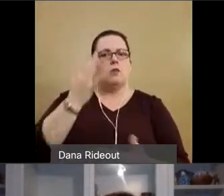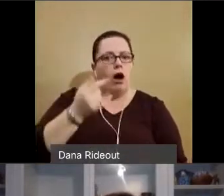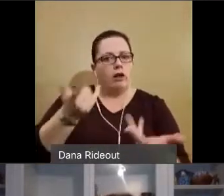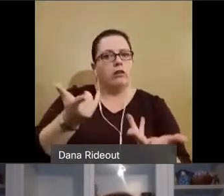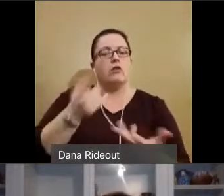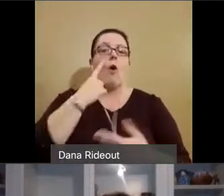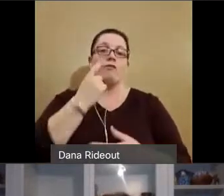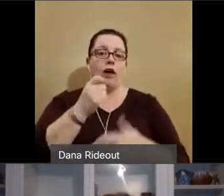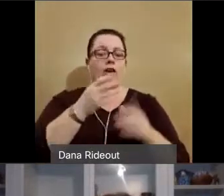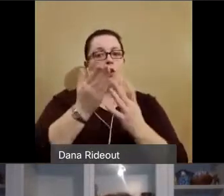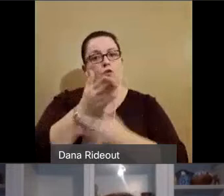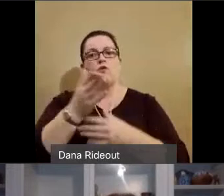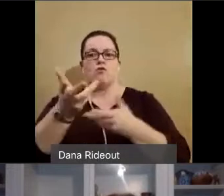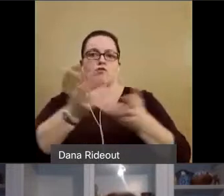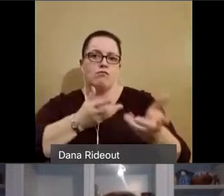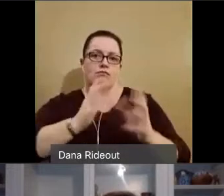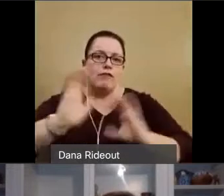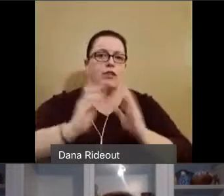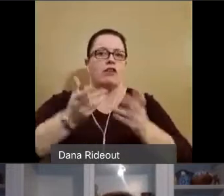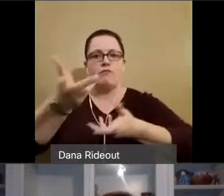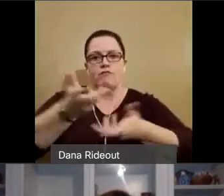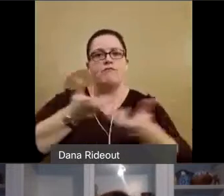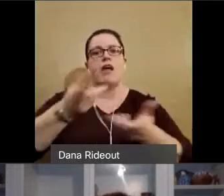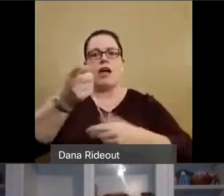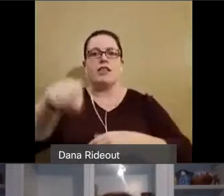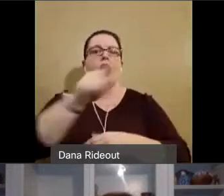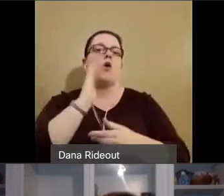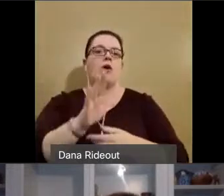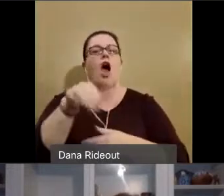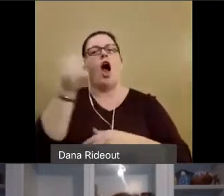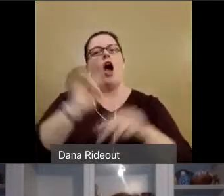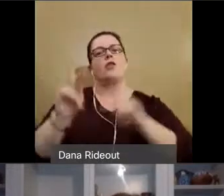They're going to be more influenced by personal experience stories than they are by numbers.